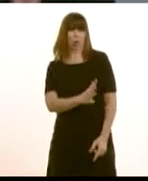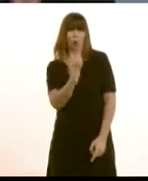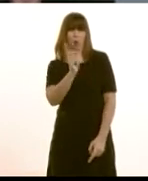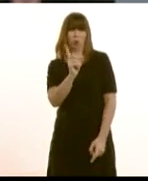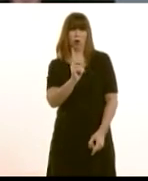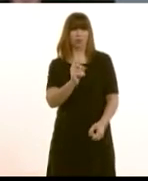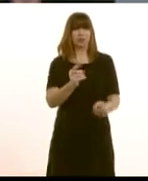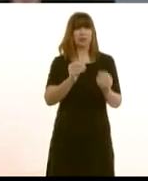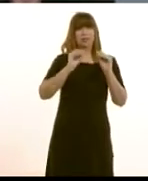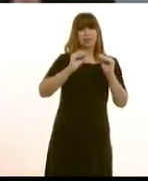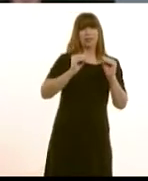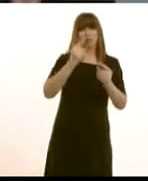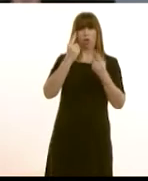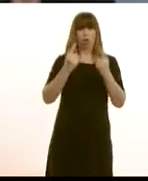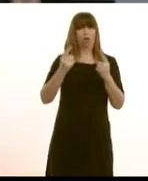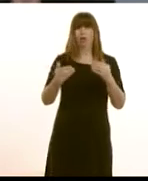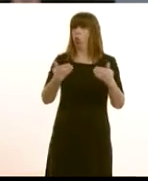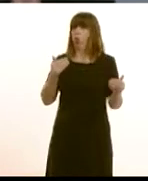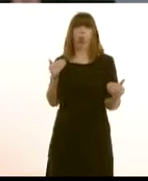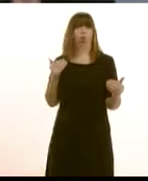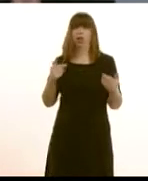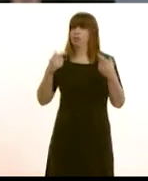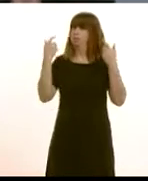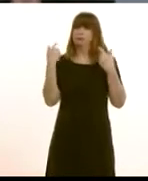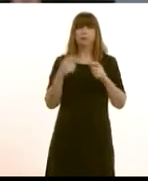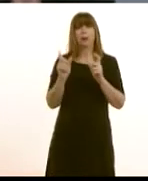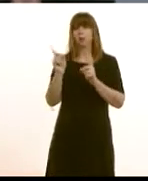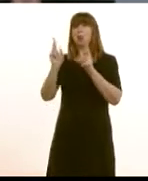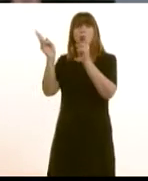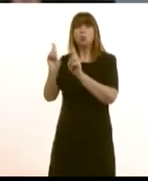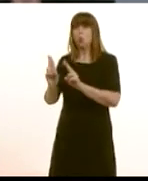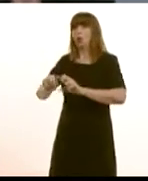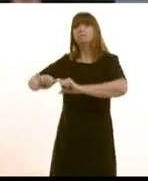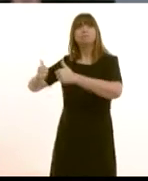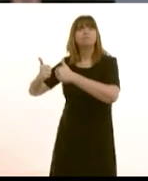and learning. There is still a huge gap between the schools that are doing well and those